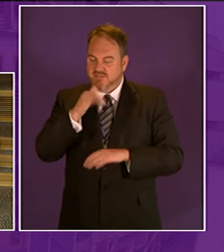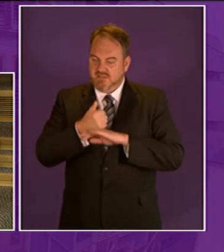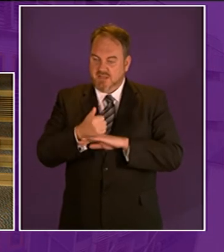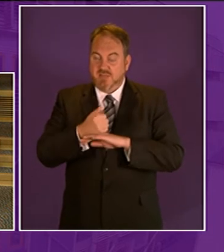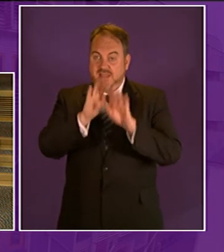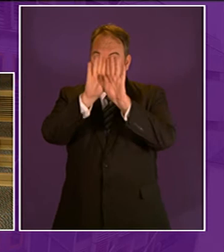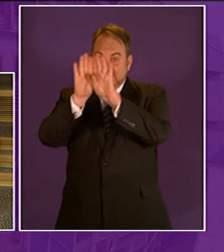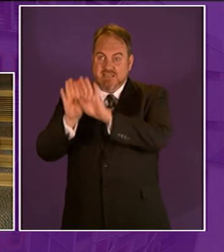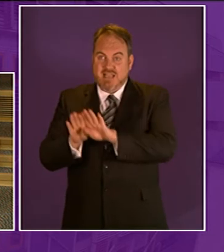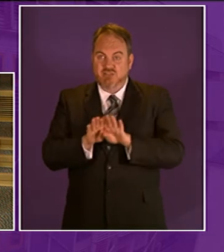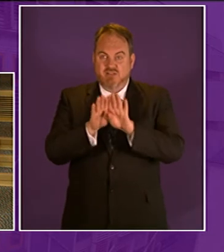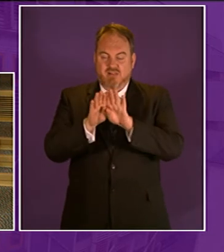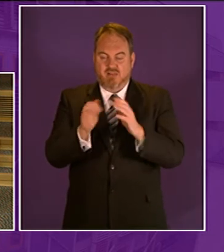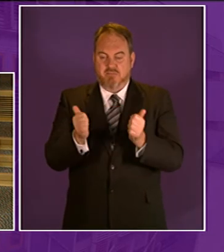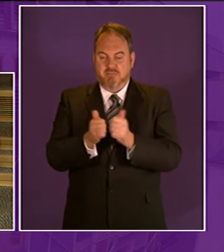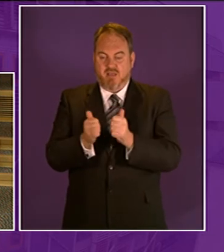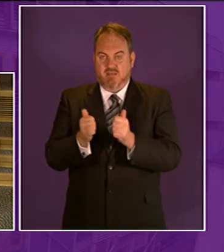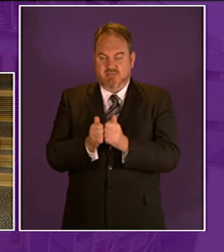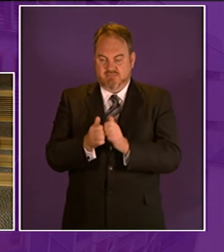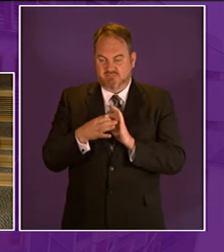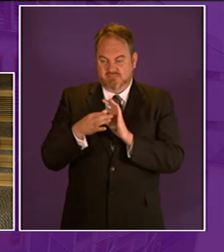doubt that national bargaining is here to stay.